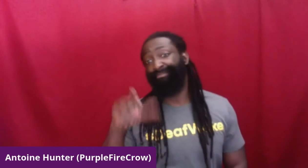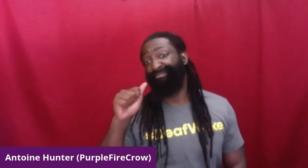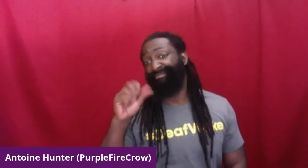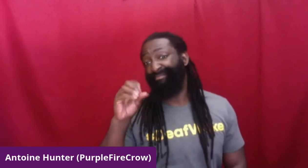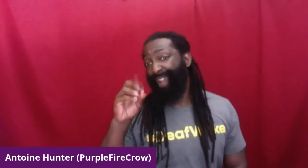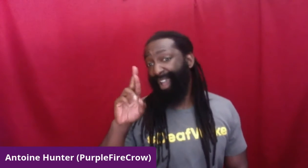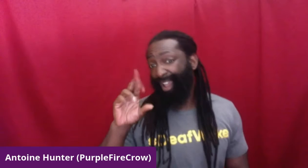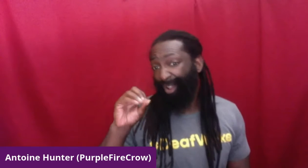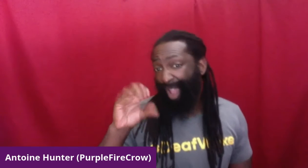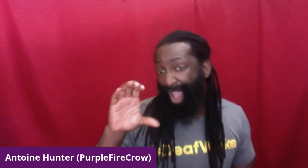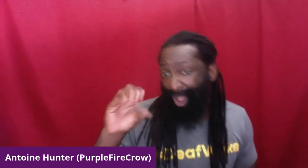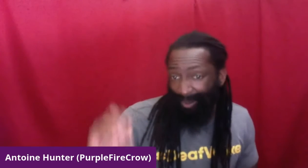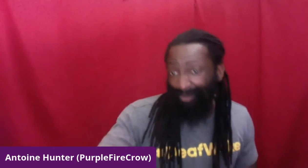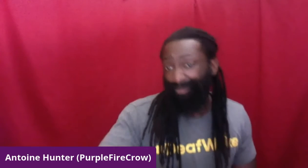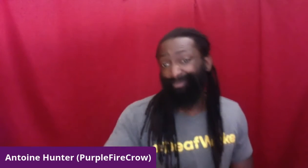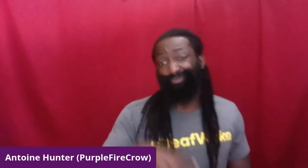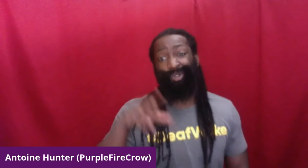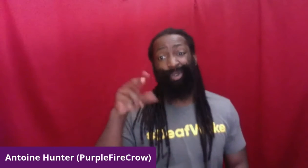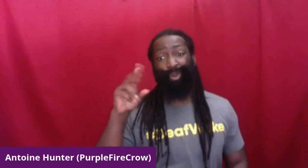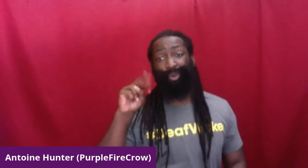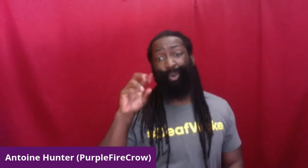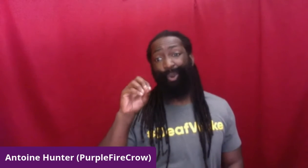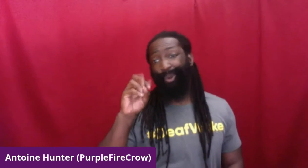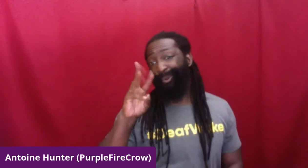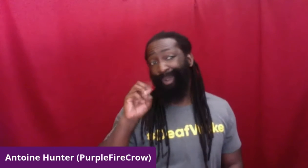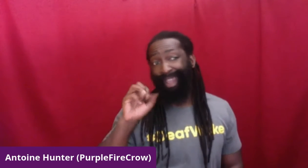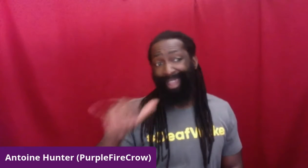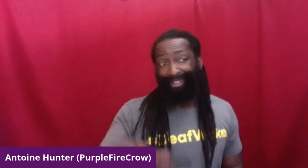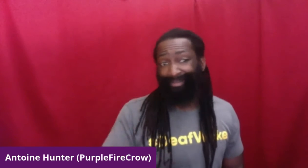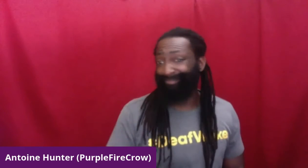Spain, Morocco, and Norway